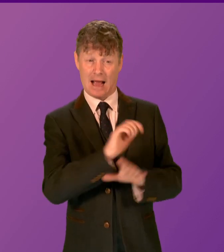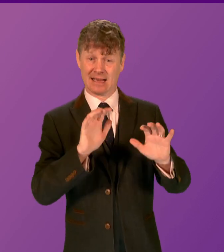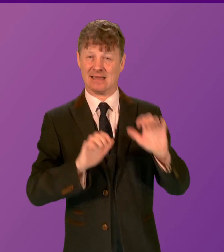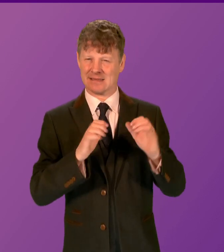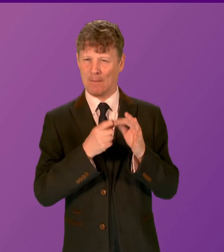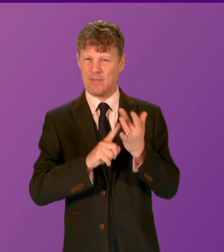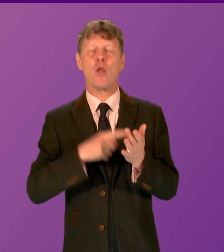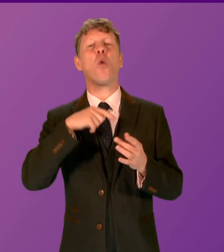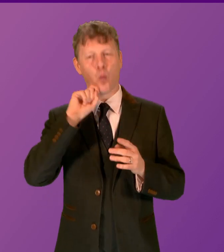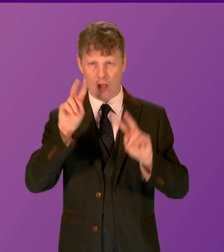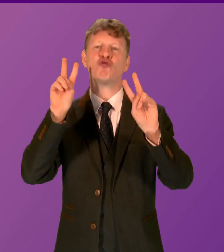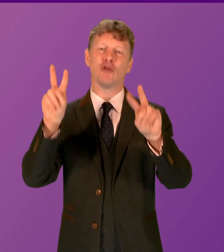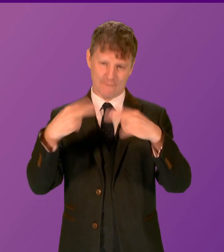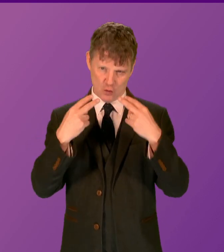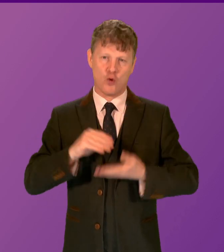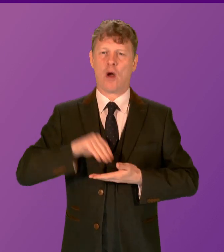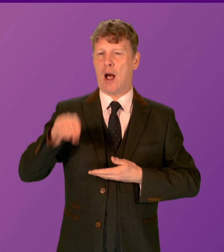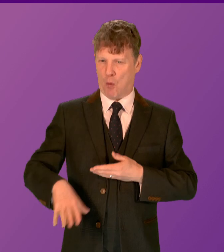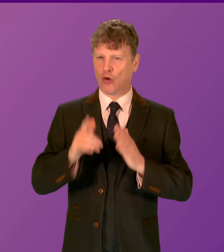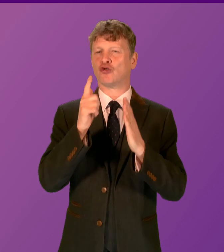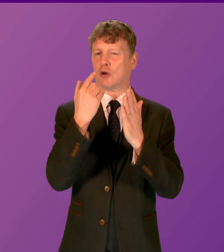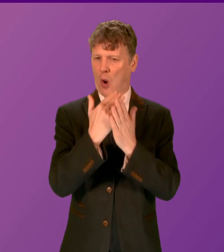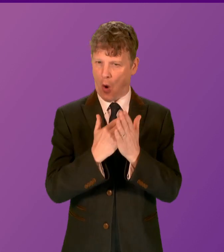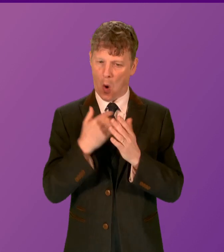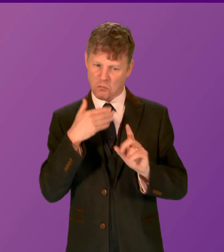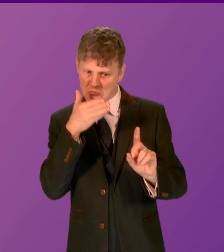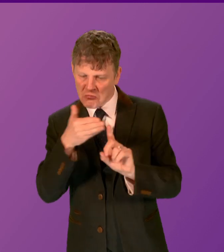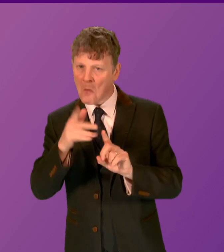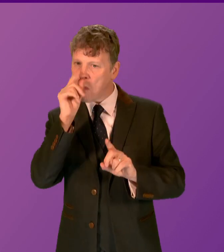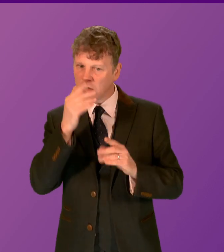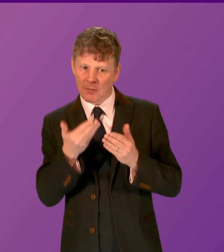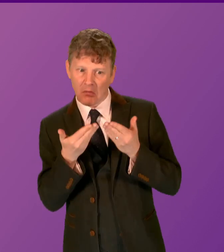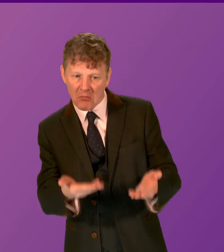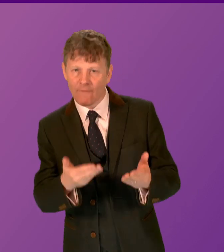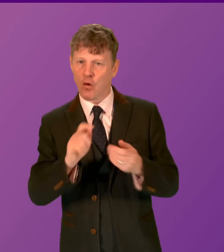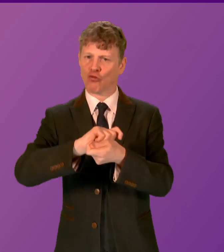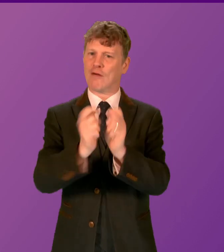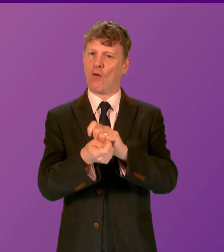of abortion law, which will focus on identifying potential proposals for reform.